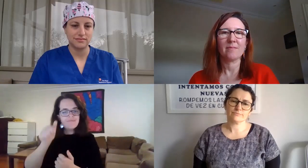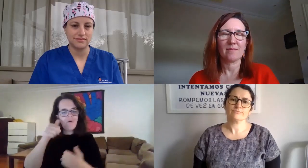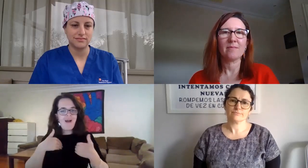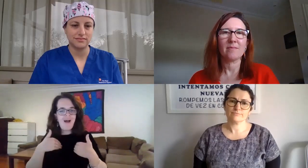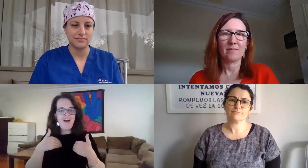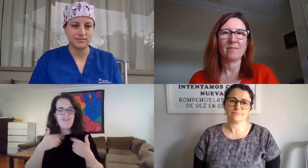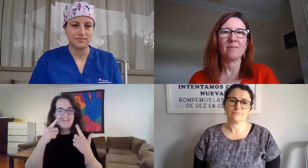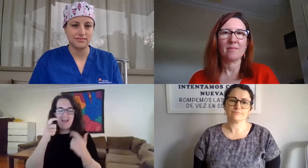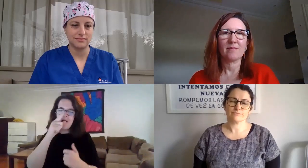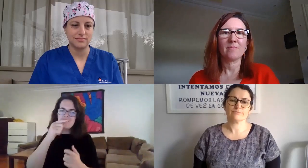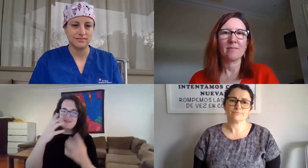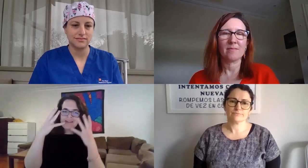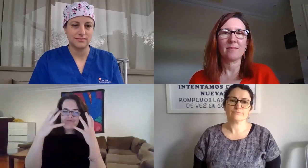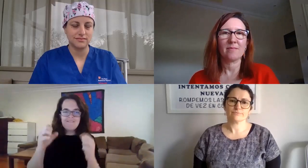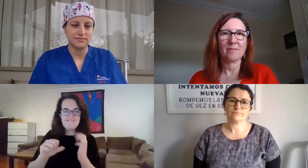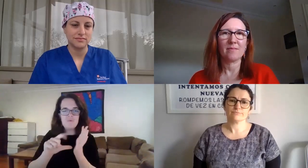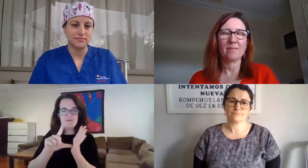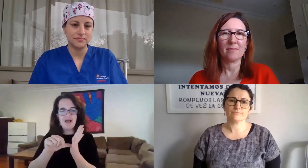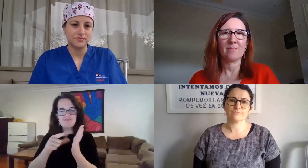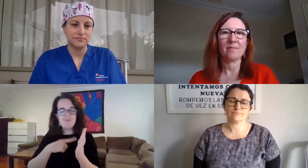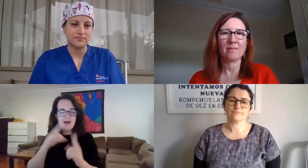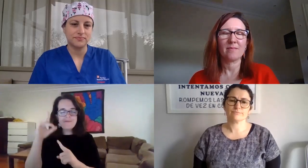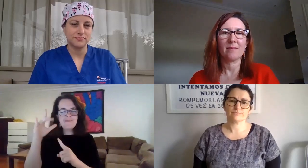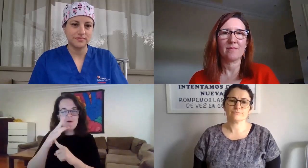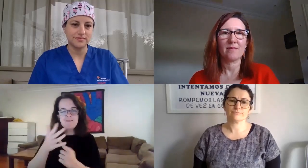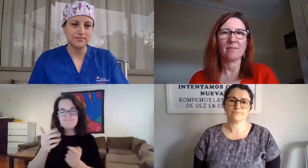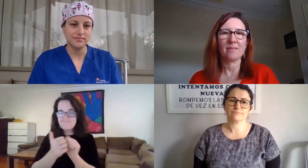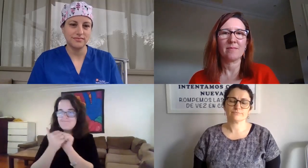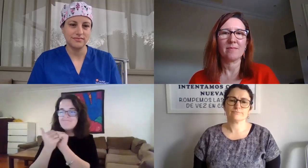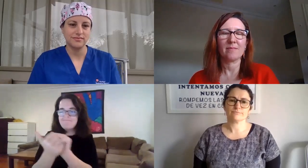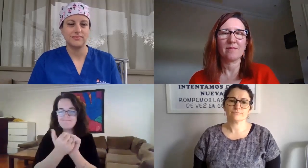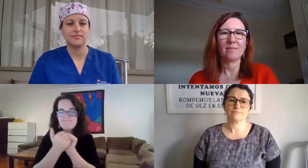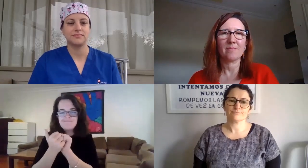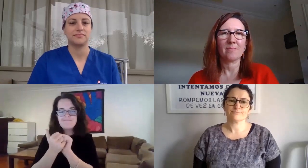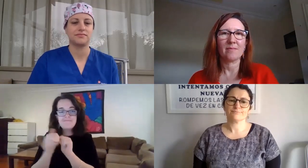and then follow their lead and we understand that uh it can be